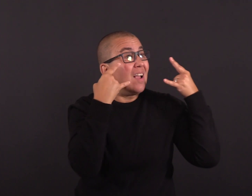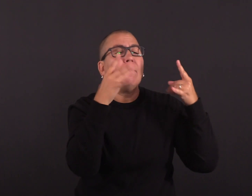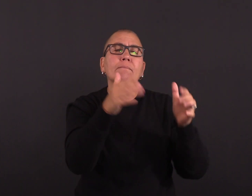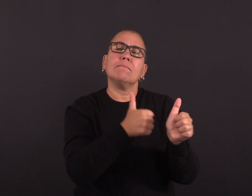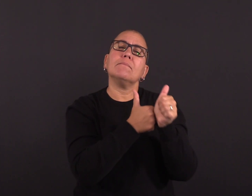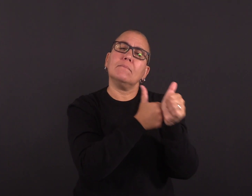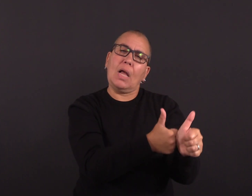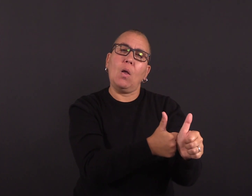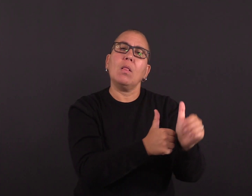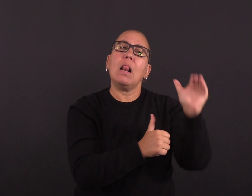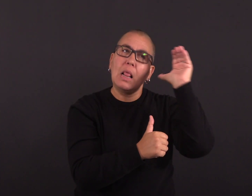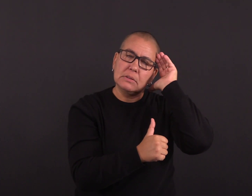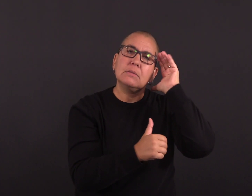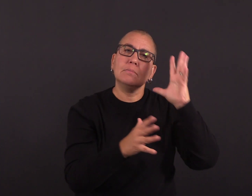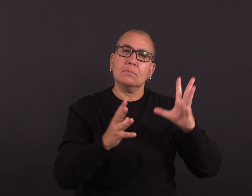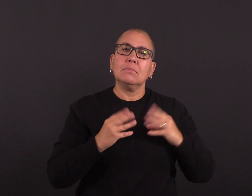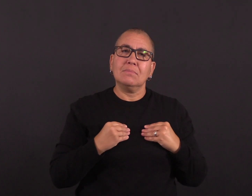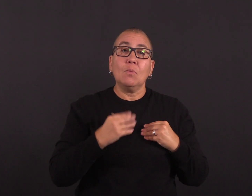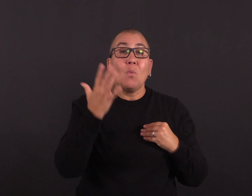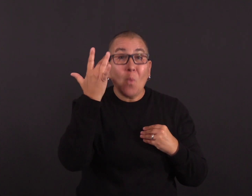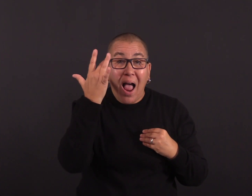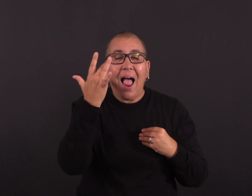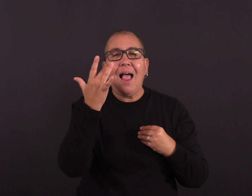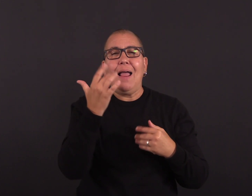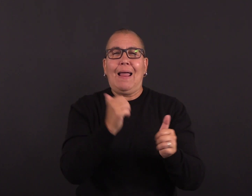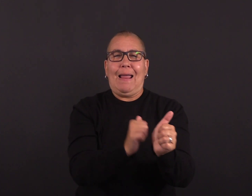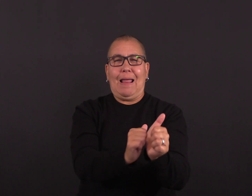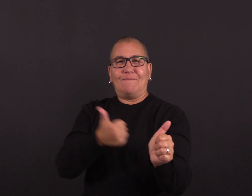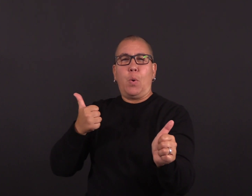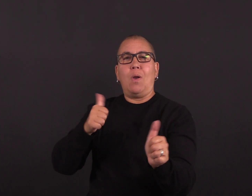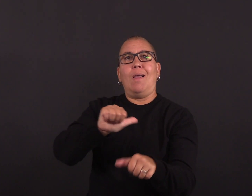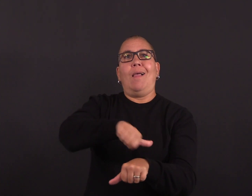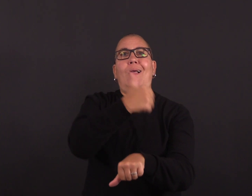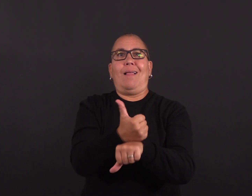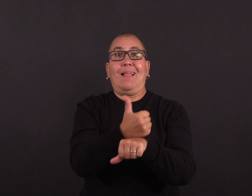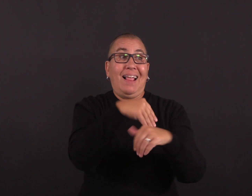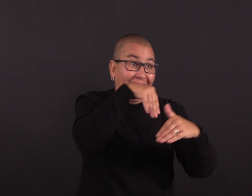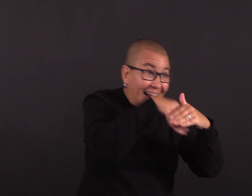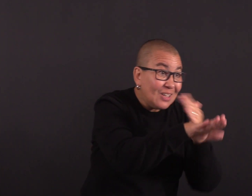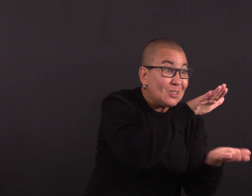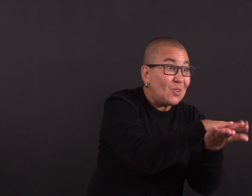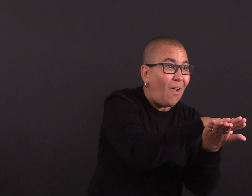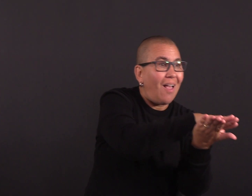Although some medical offices and hospitals have gradually dropped masking requirements,